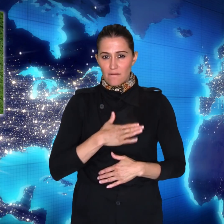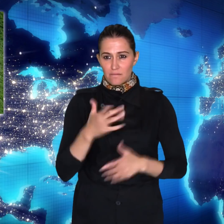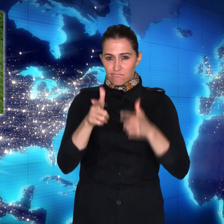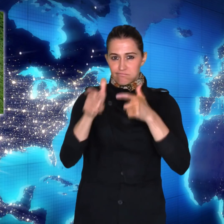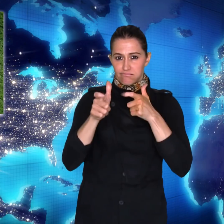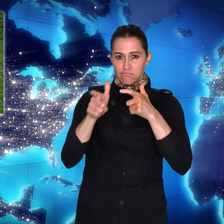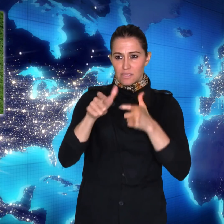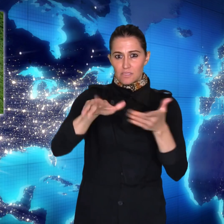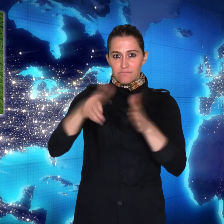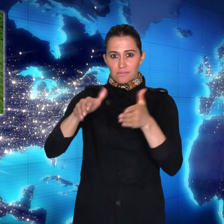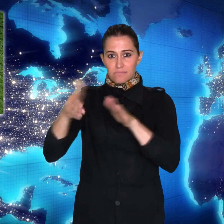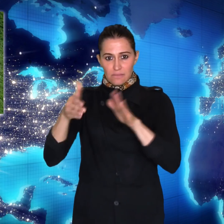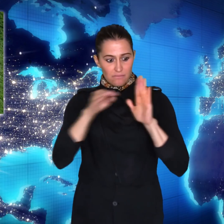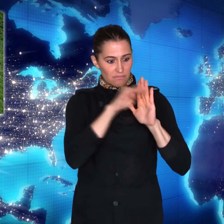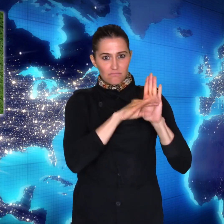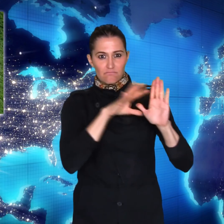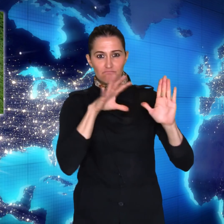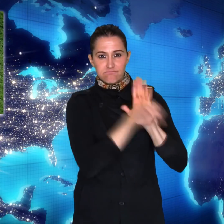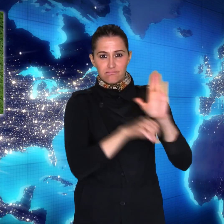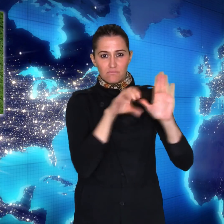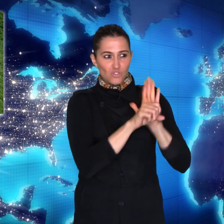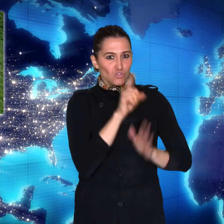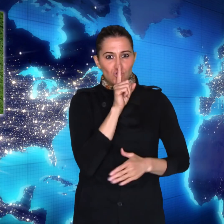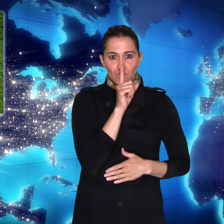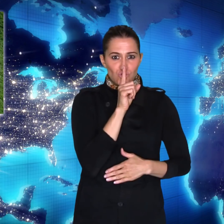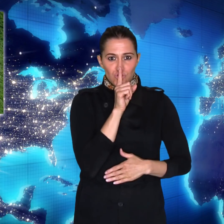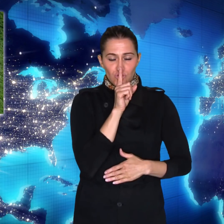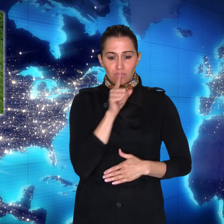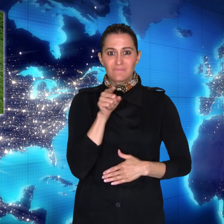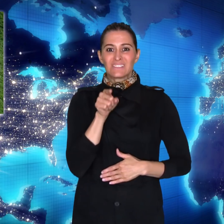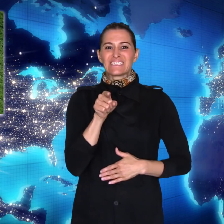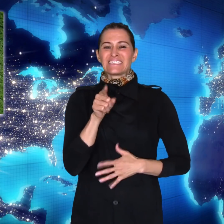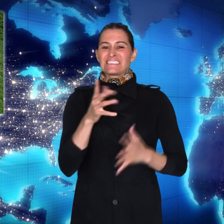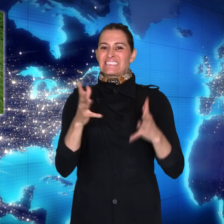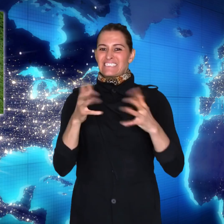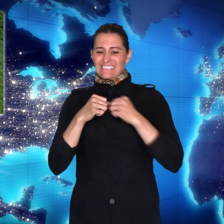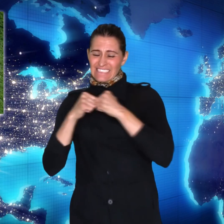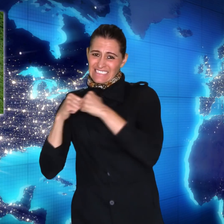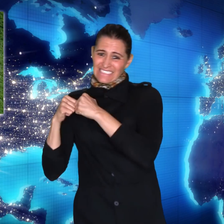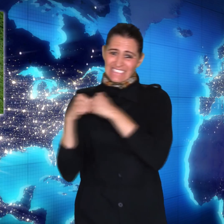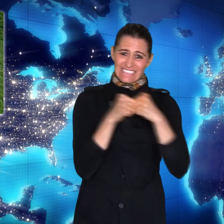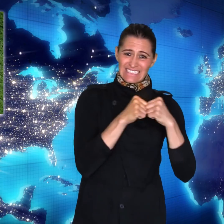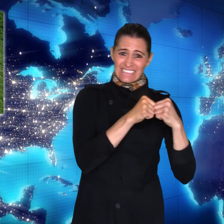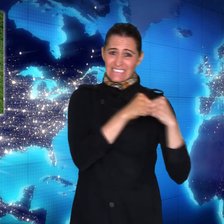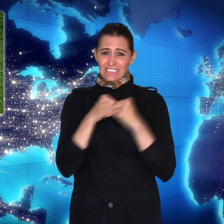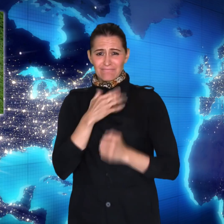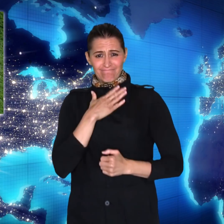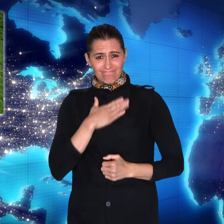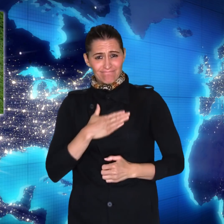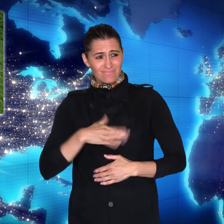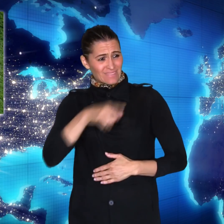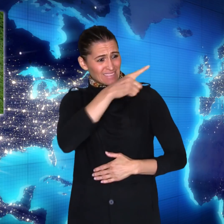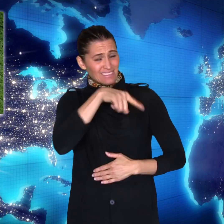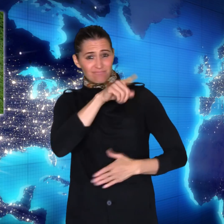Last Friday, the Associated Press team